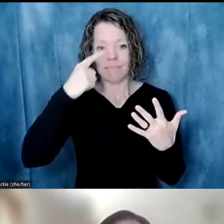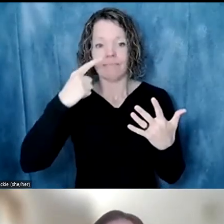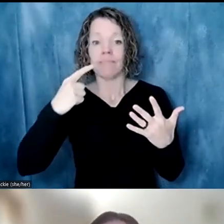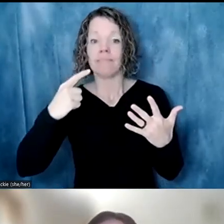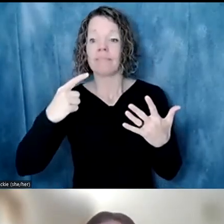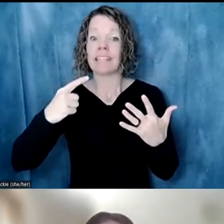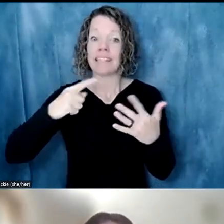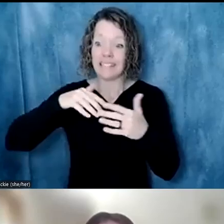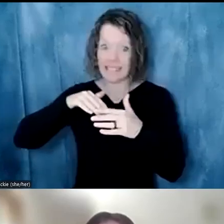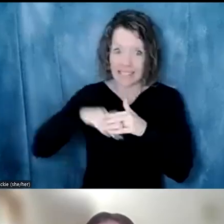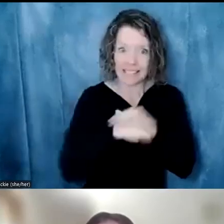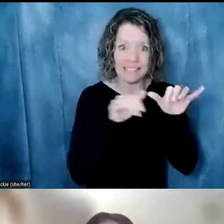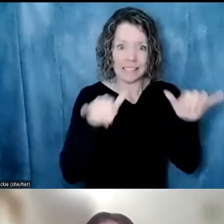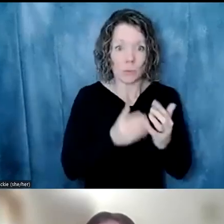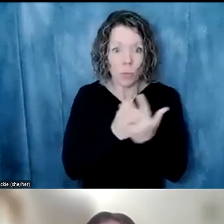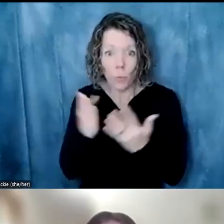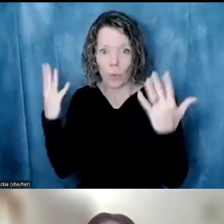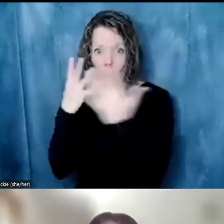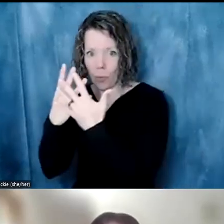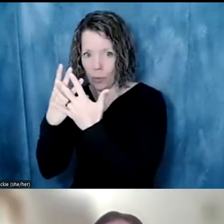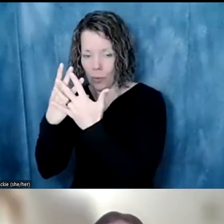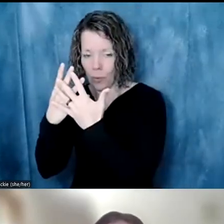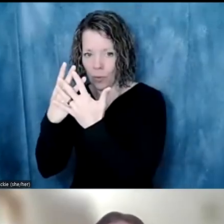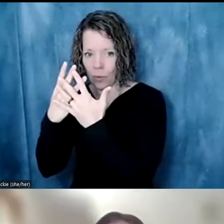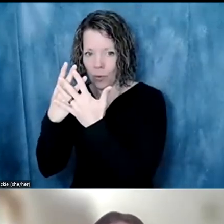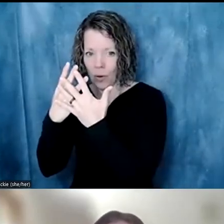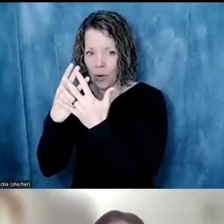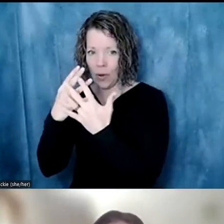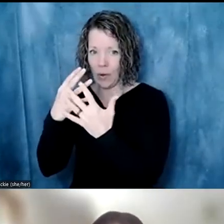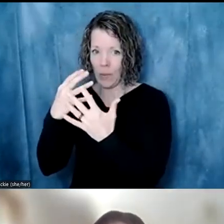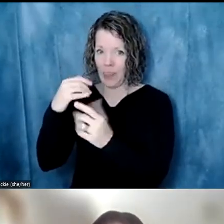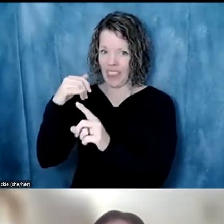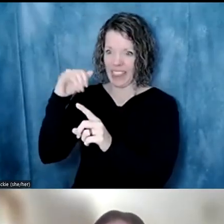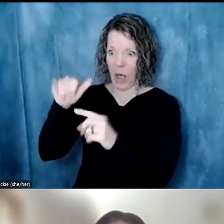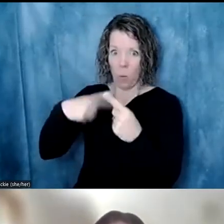then we can't really separate that from the heart, I think, of what this question asks, which is